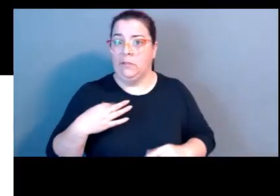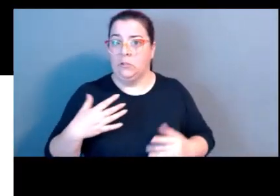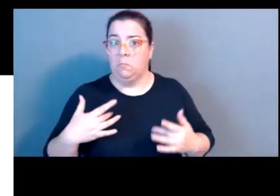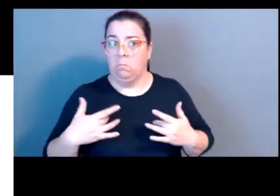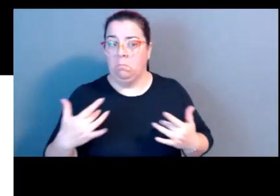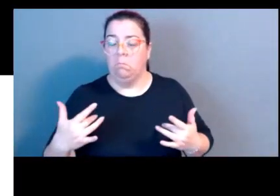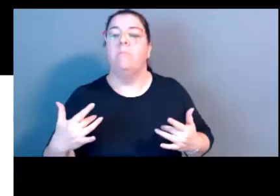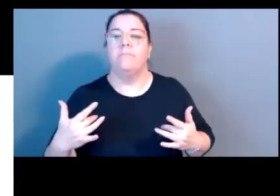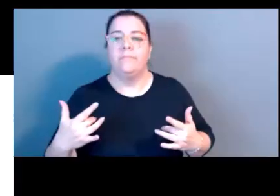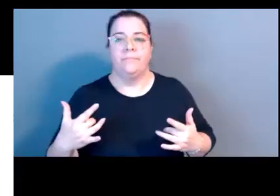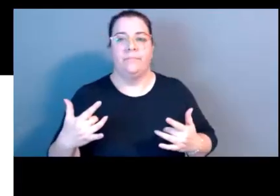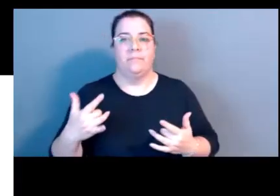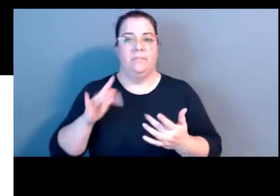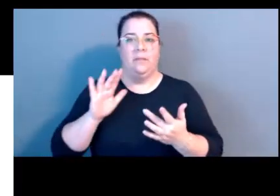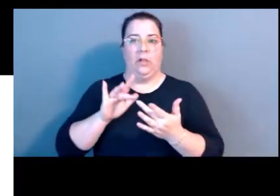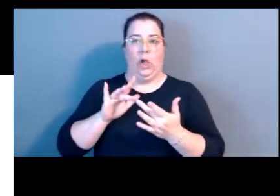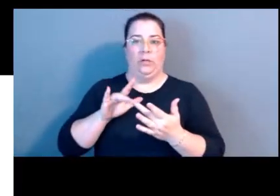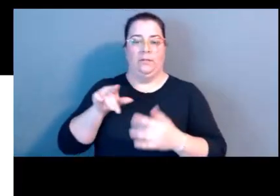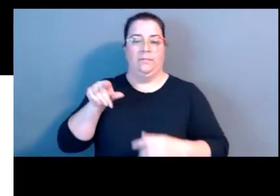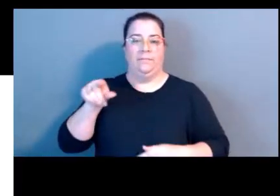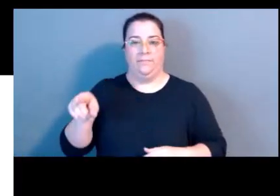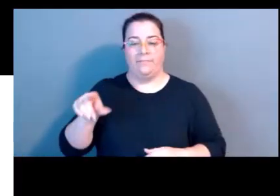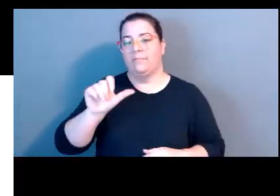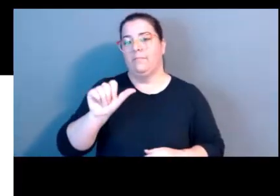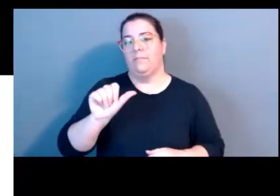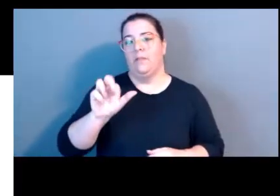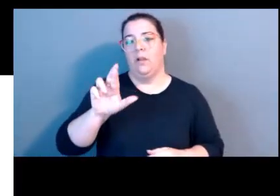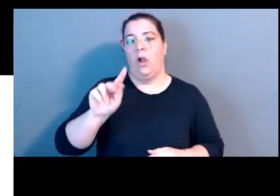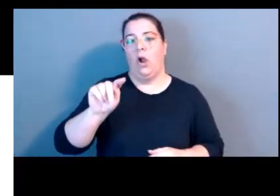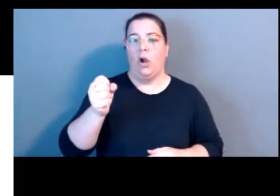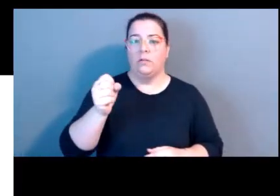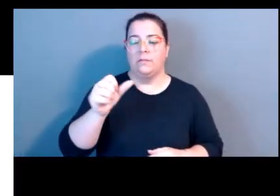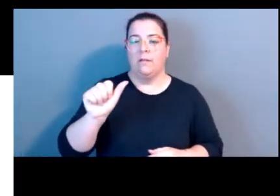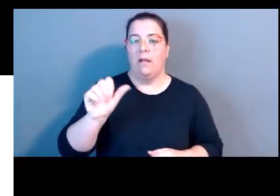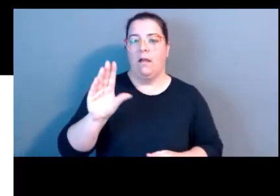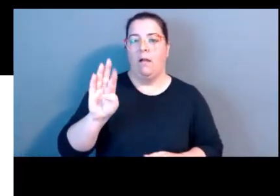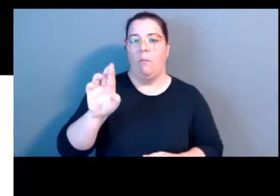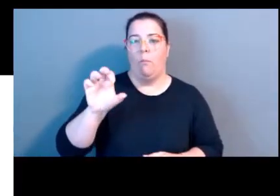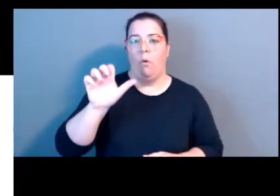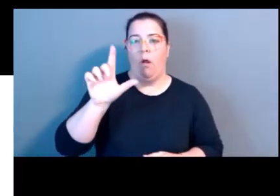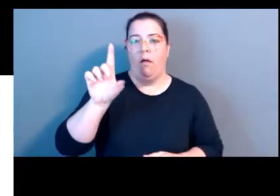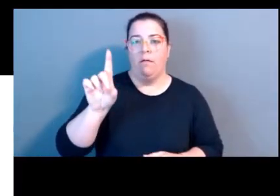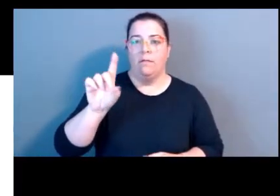contact us at artsabroad@canadacouncil.ca,